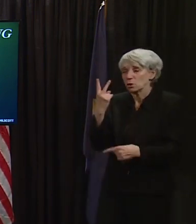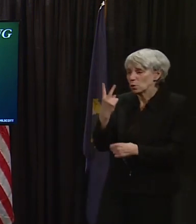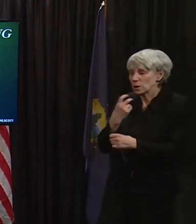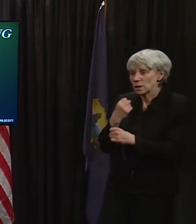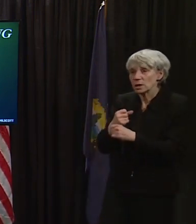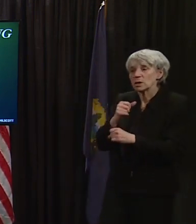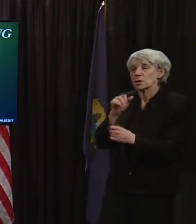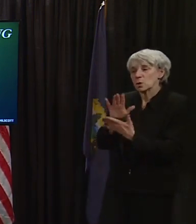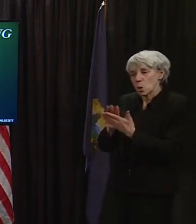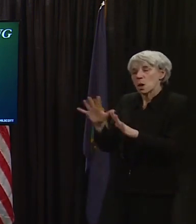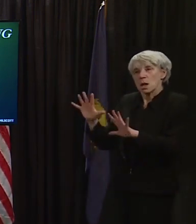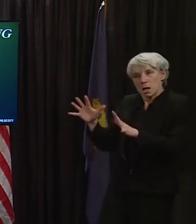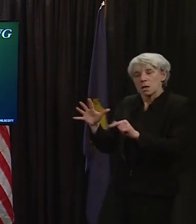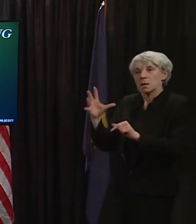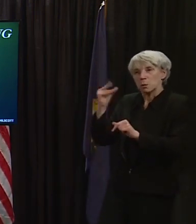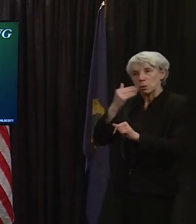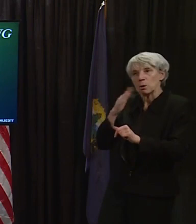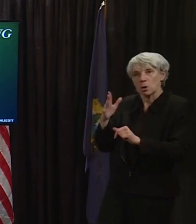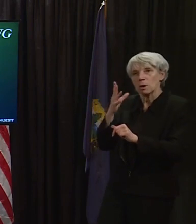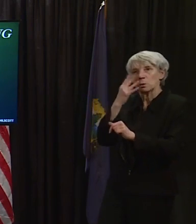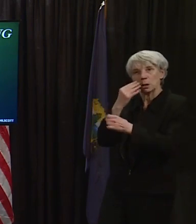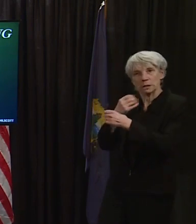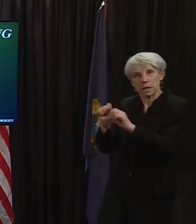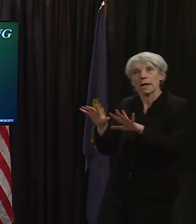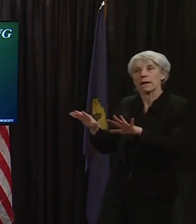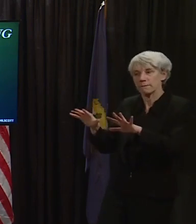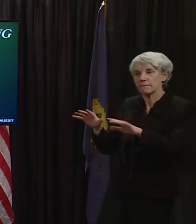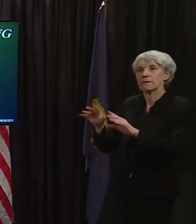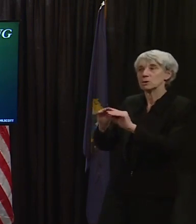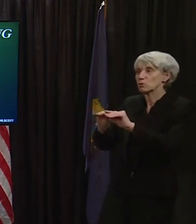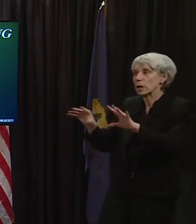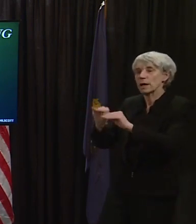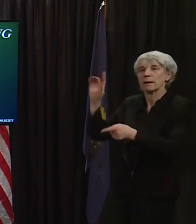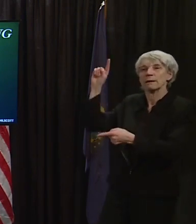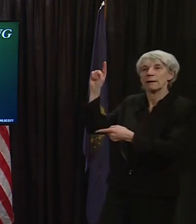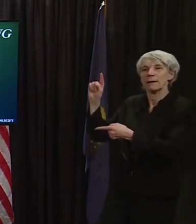transmission rates in the community And this is thanks to the incredible work